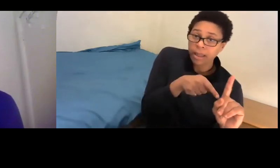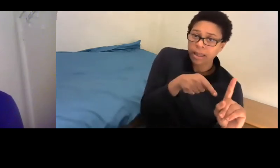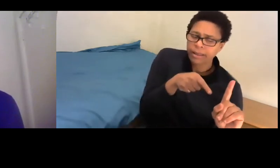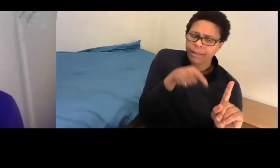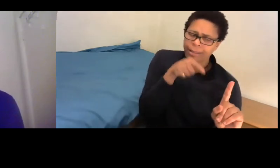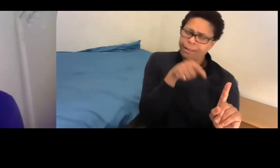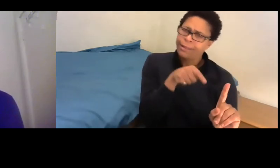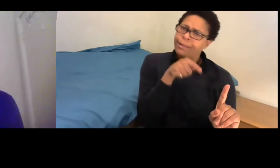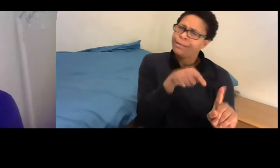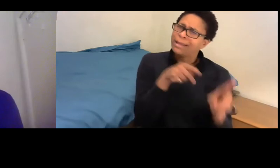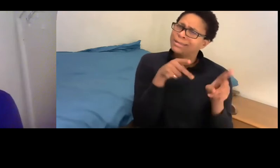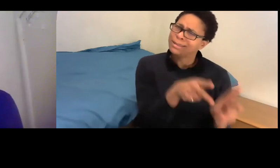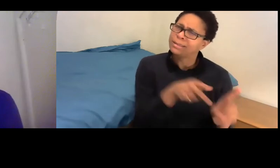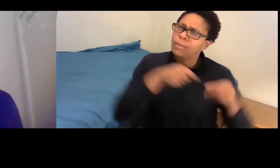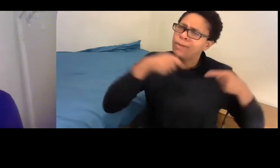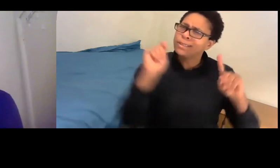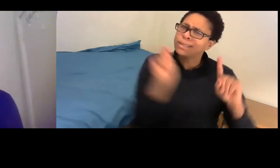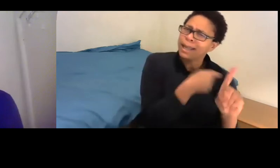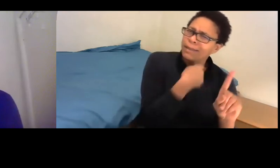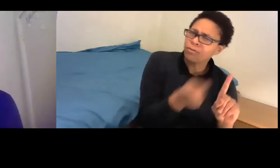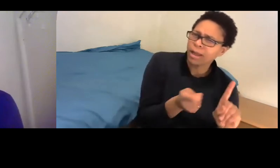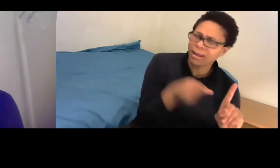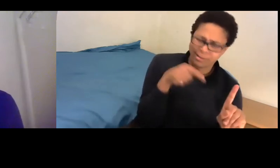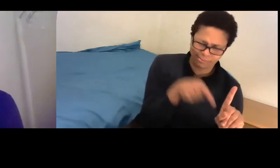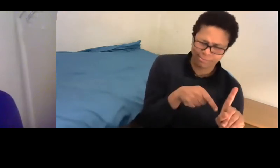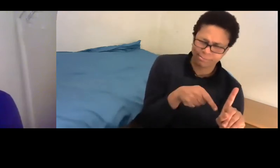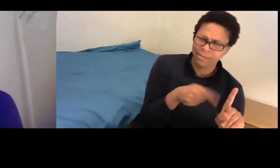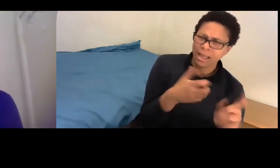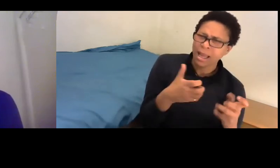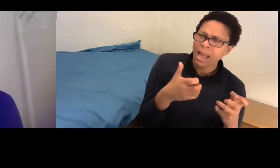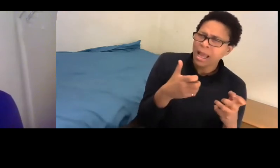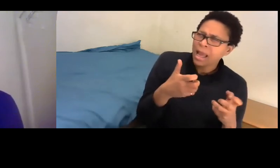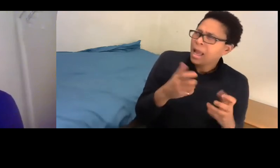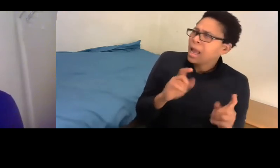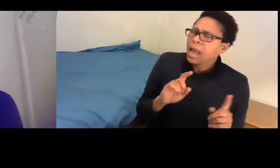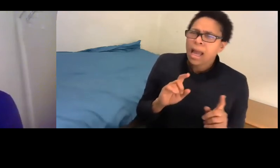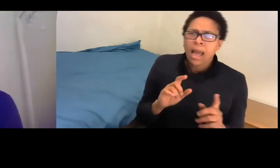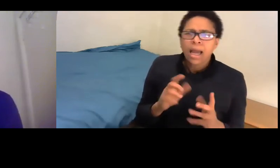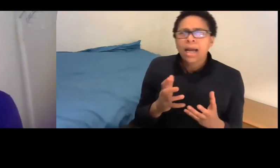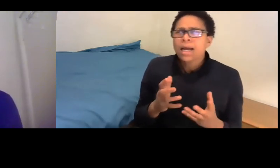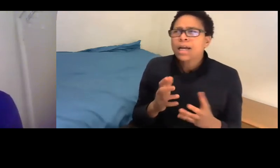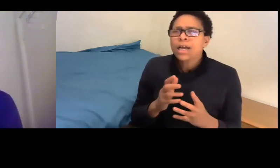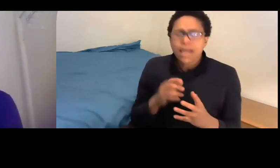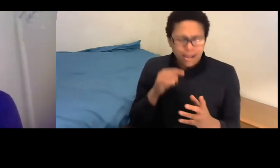inform rulings about not not just LGBTQI people or